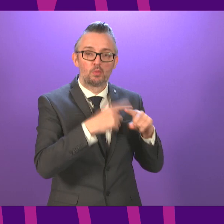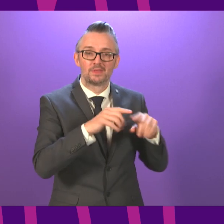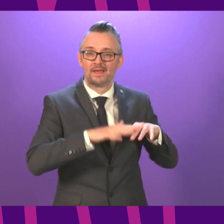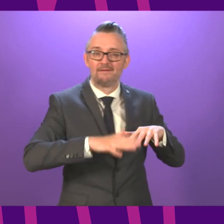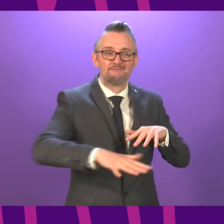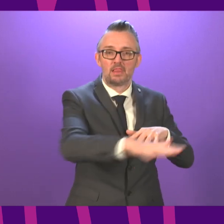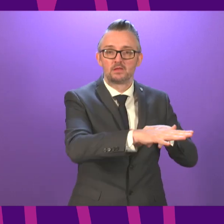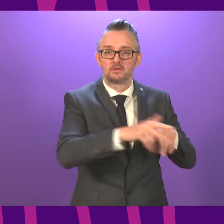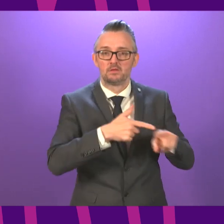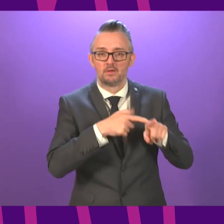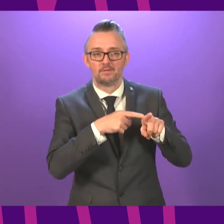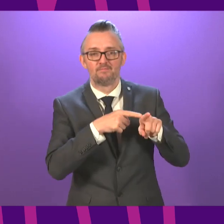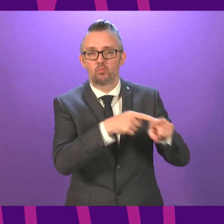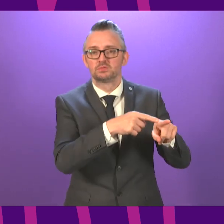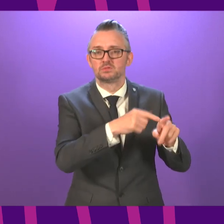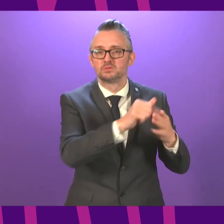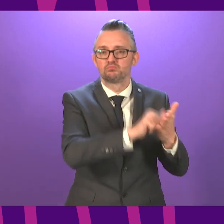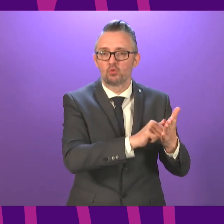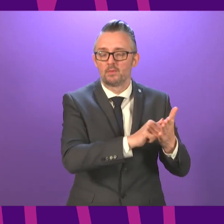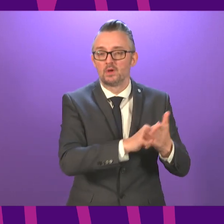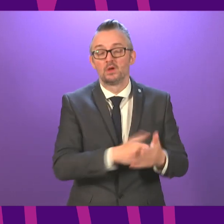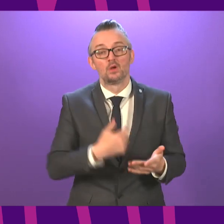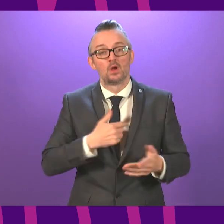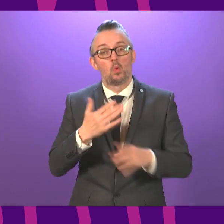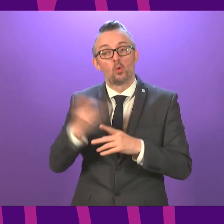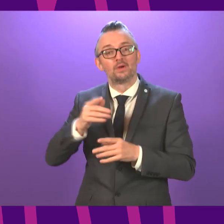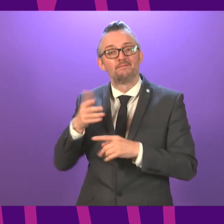We are working with seafood exporters, Scottish local authorities and logistics companies